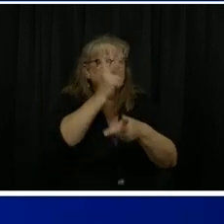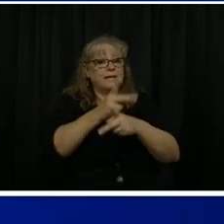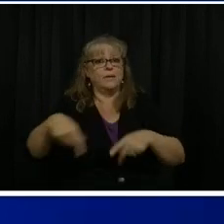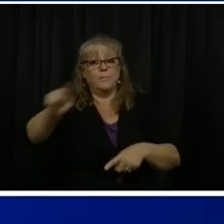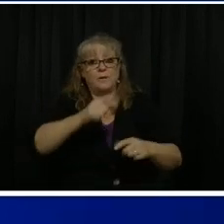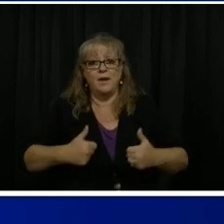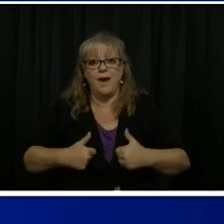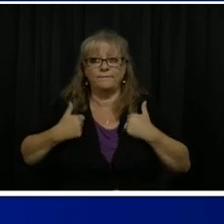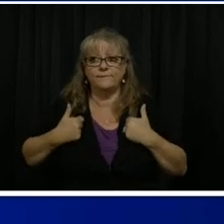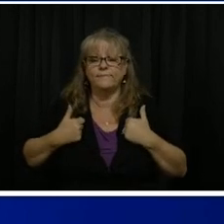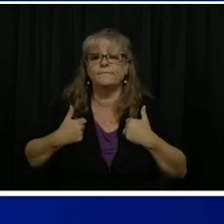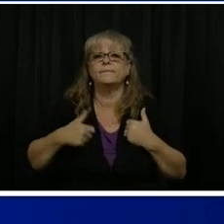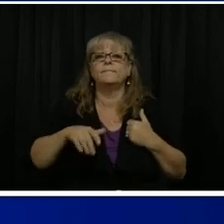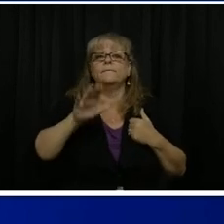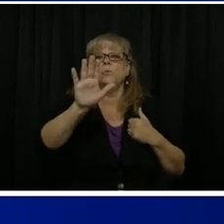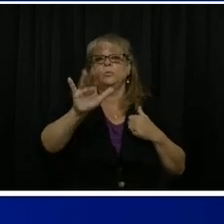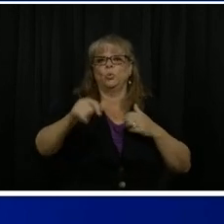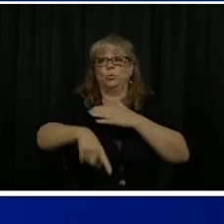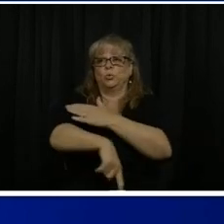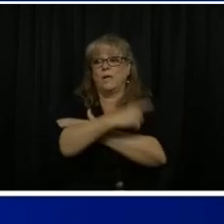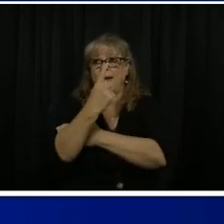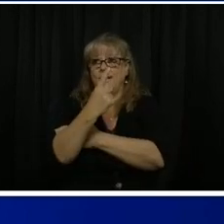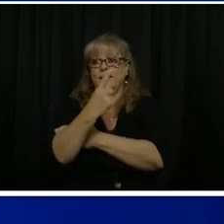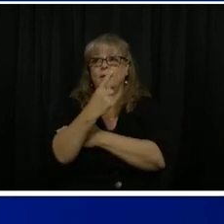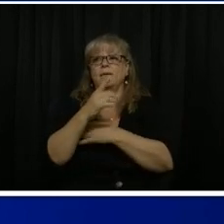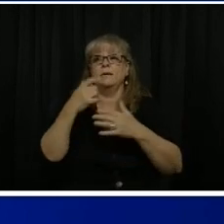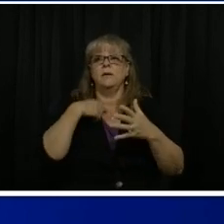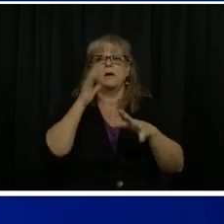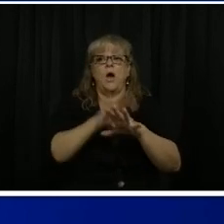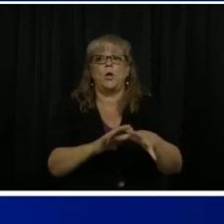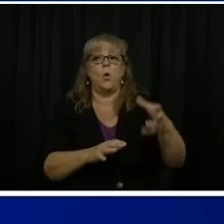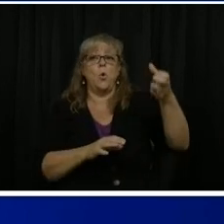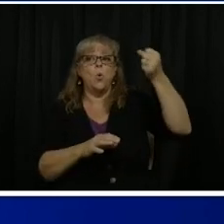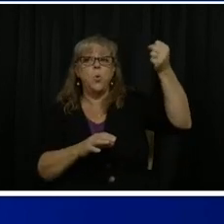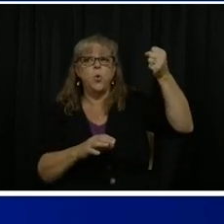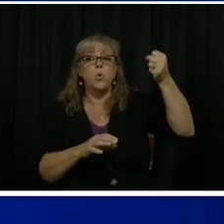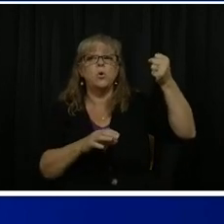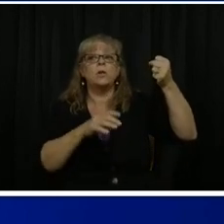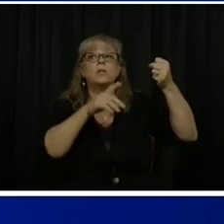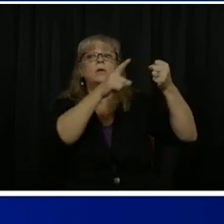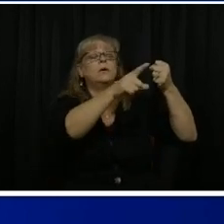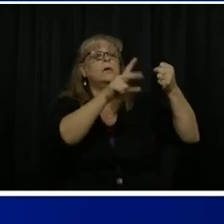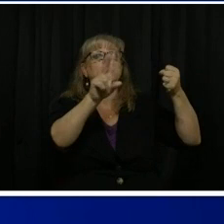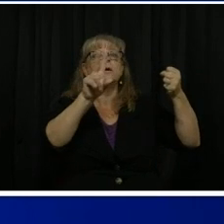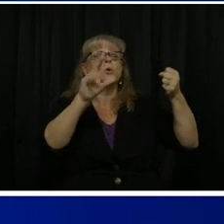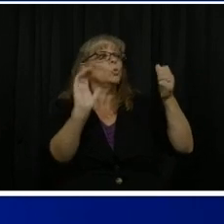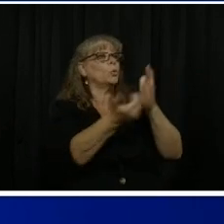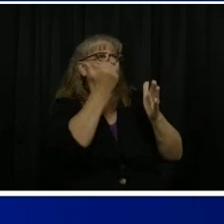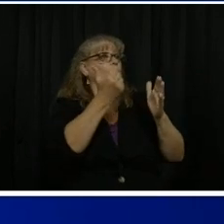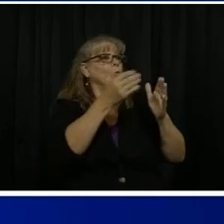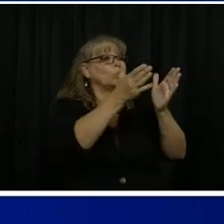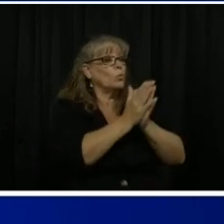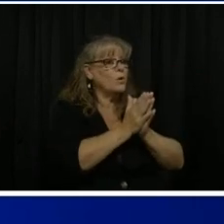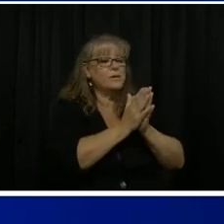TO MAKE SURE THAT WE CAN KEEP OUR ECONOMY OPEN AND SAVE LIVES? SO, THE FIRST THING WE ARE